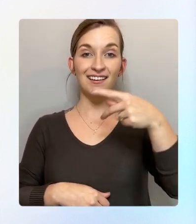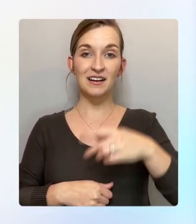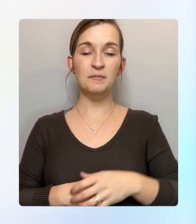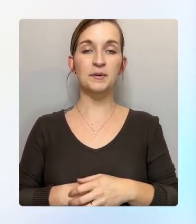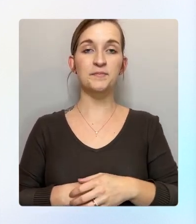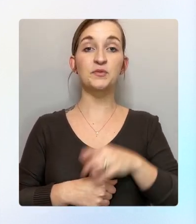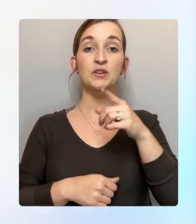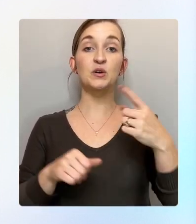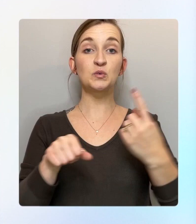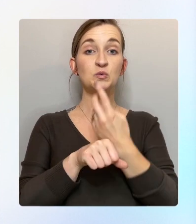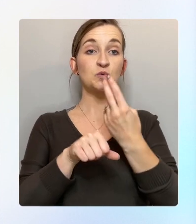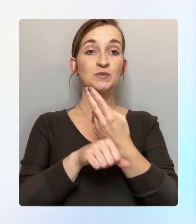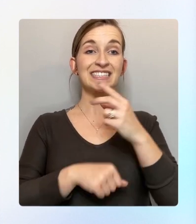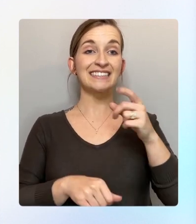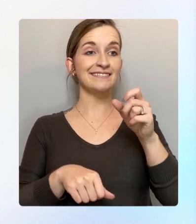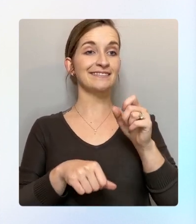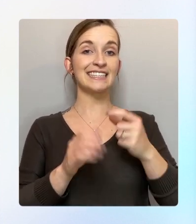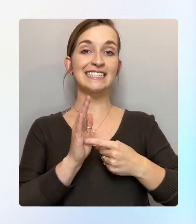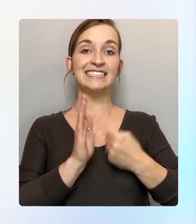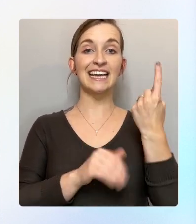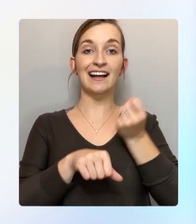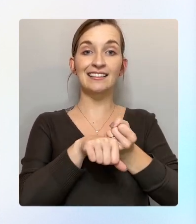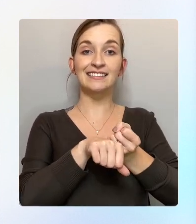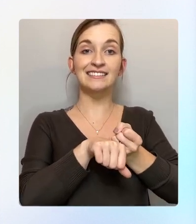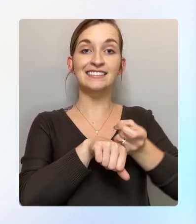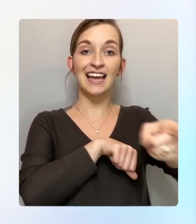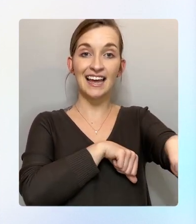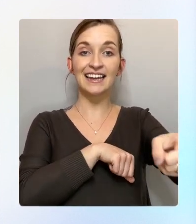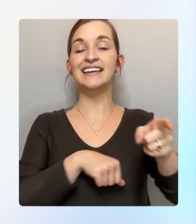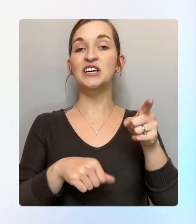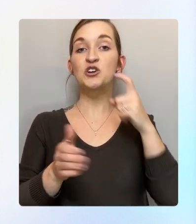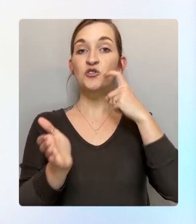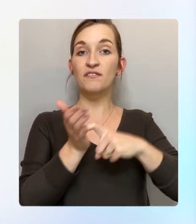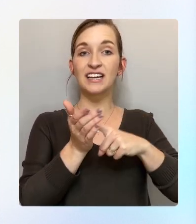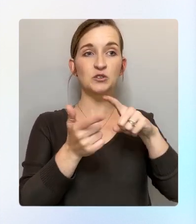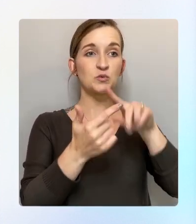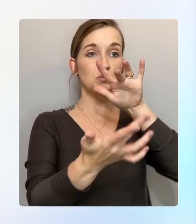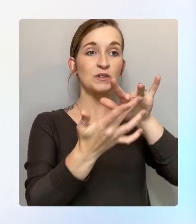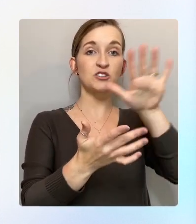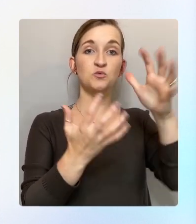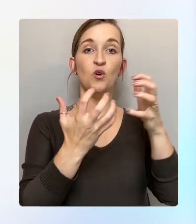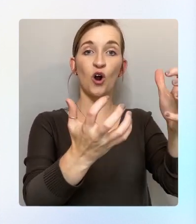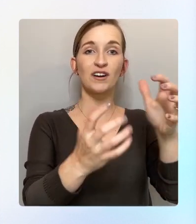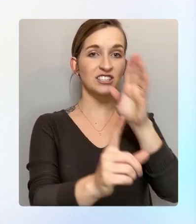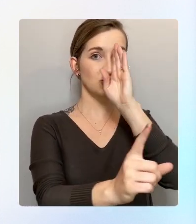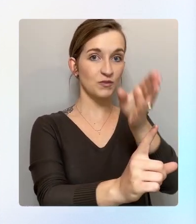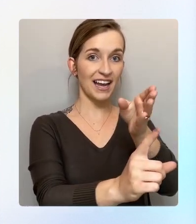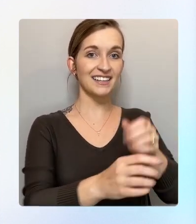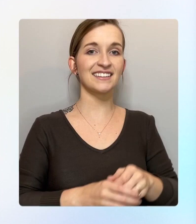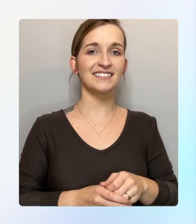to reach your audience directly. These are great to let your audience know about updates to your app,